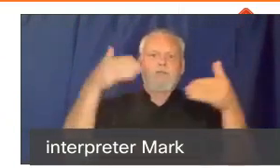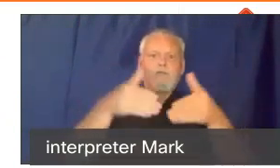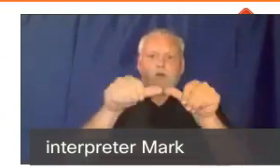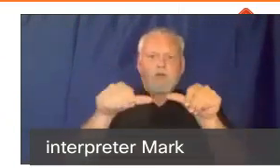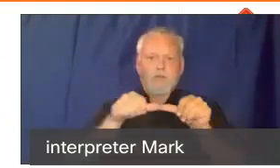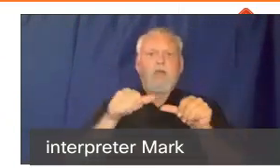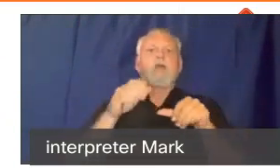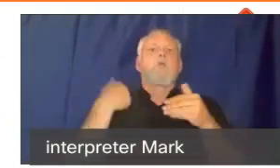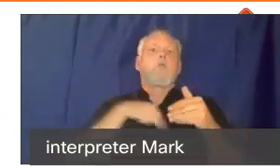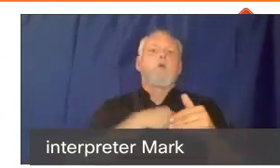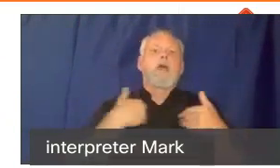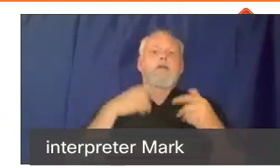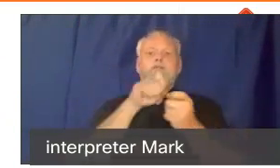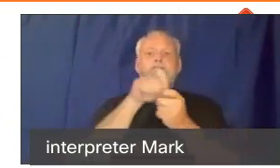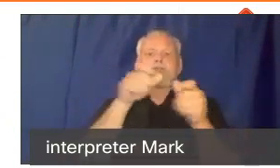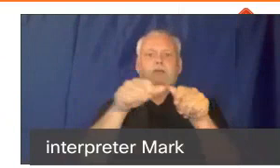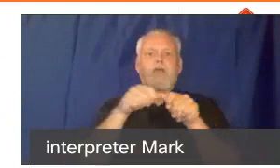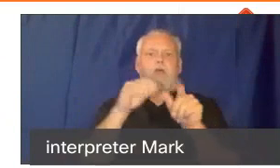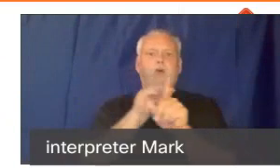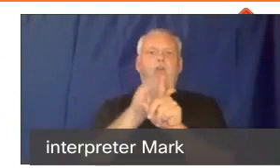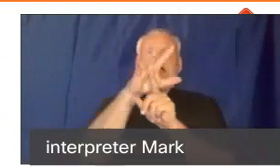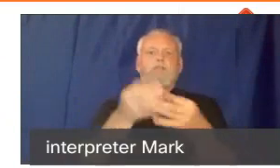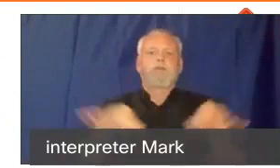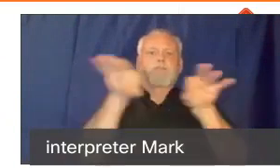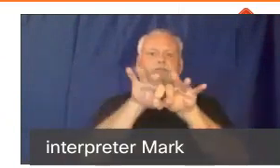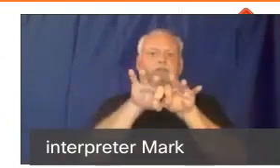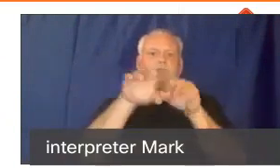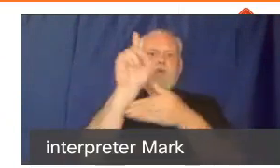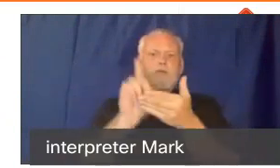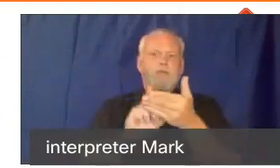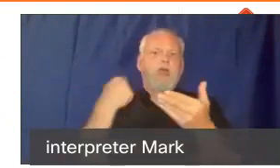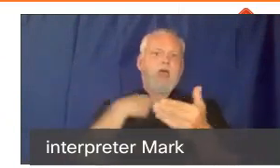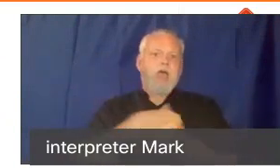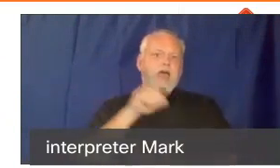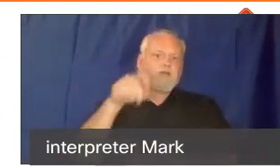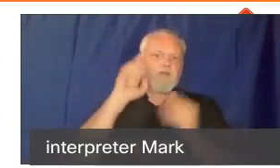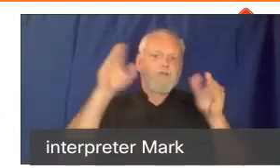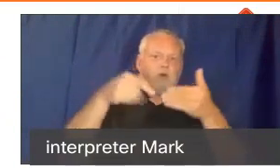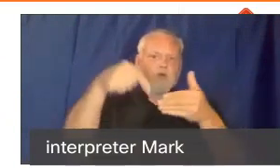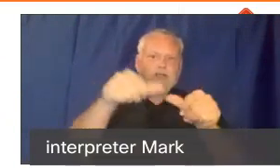We have some areas we have like, some critical design. We have to focus on these areas along with branch.